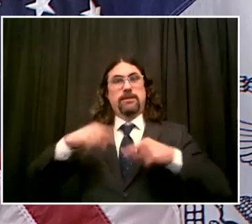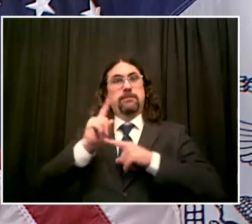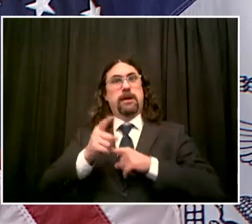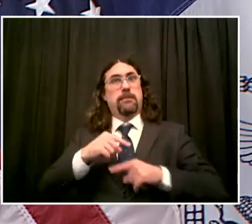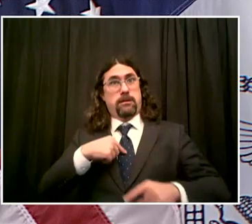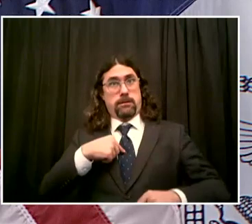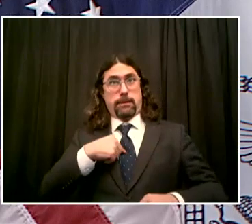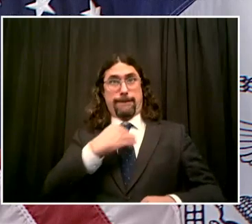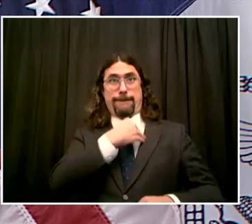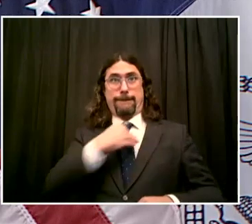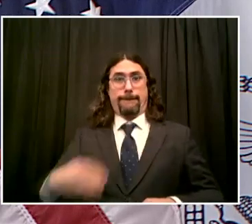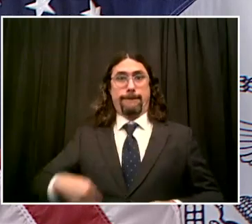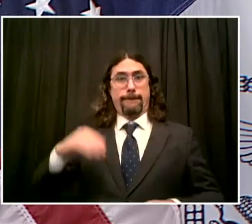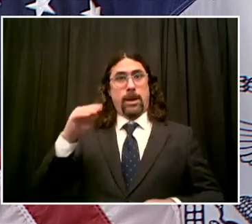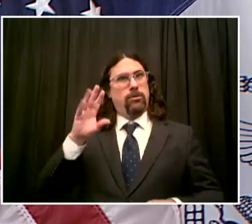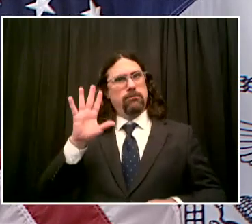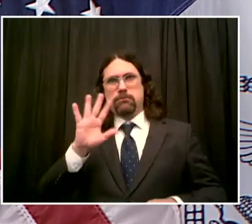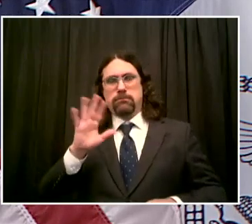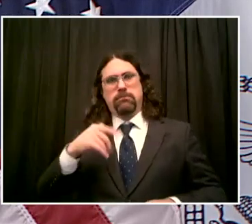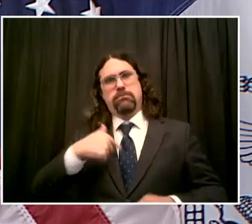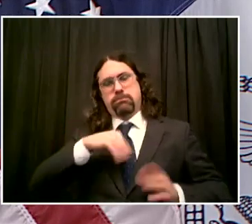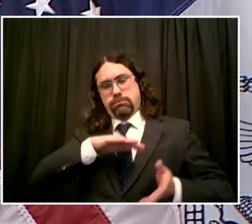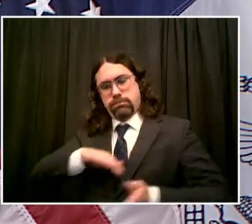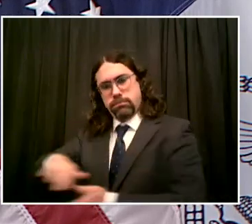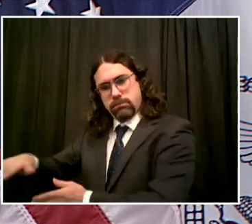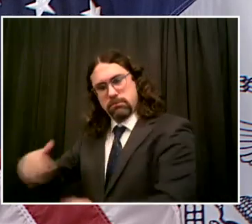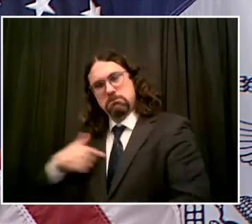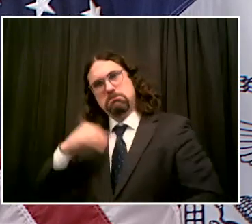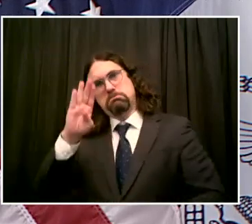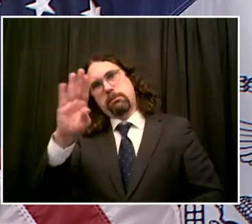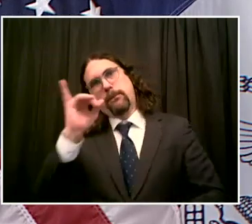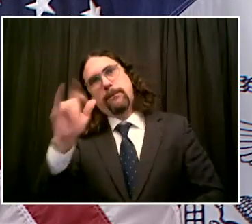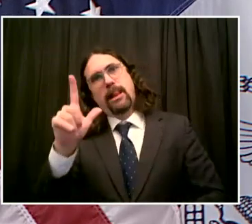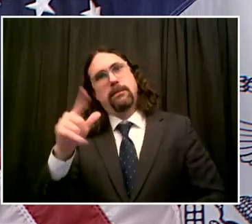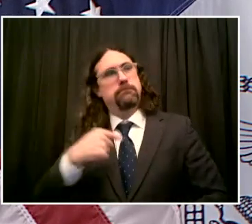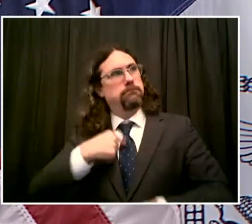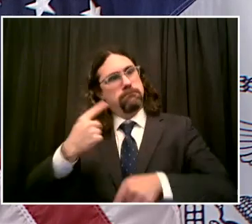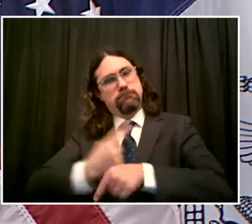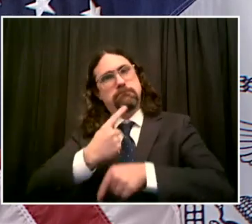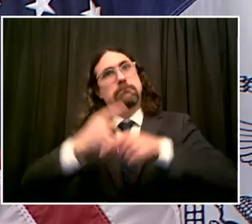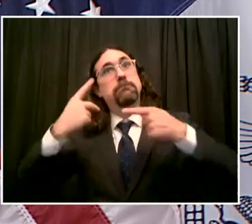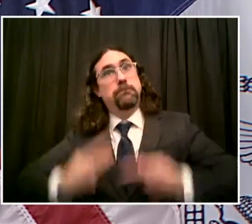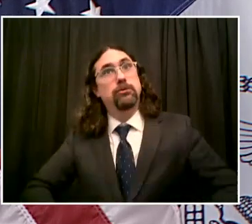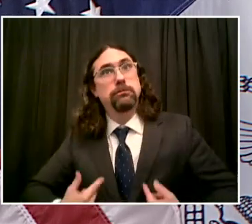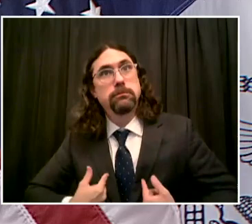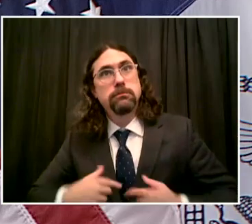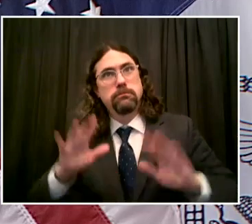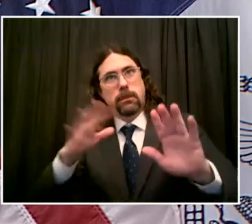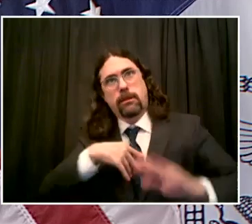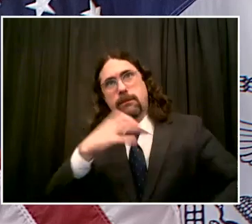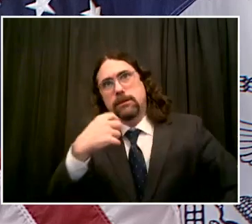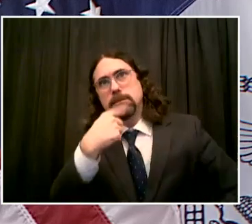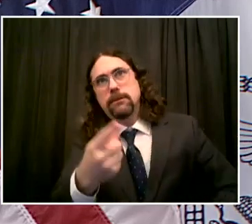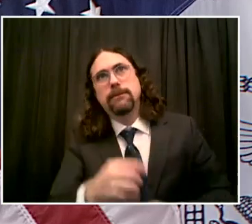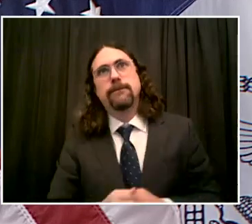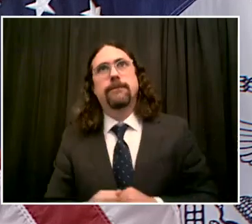WORKING WITH THE LOCAL EPRCINCT AND THE COMMISSIONER. I WAS ALL OUT LAST NIGHT SEEI NG